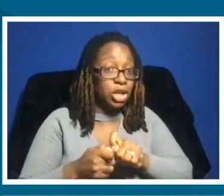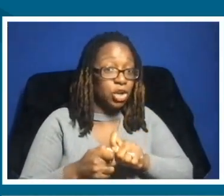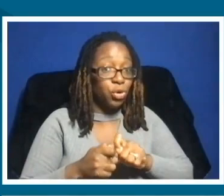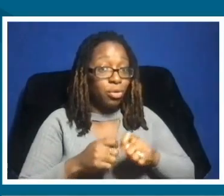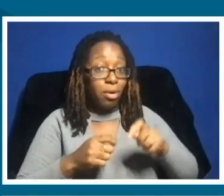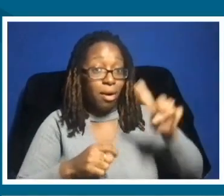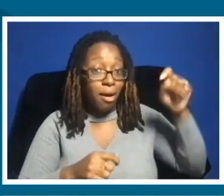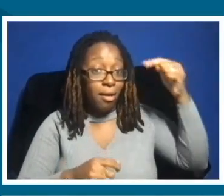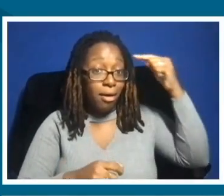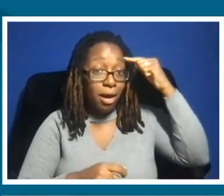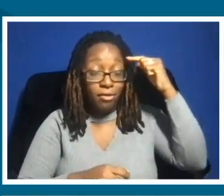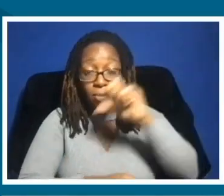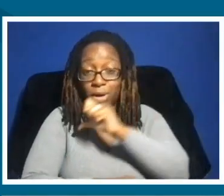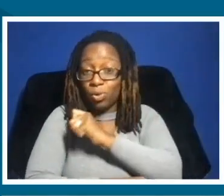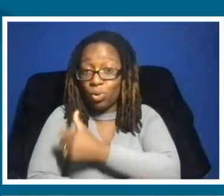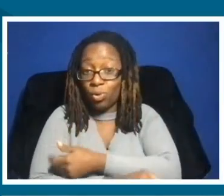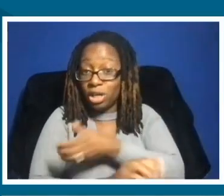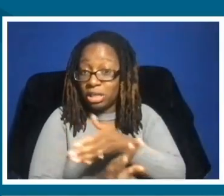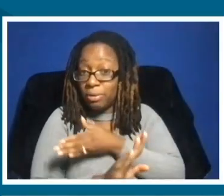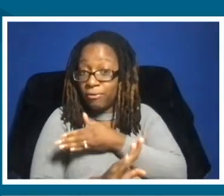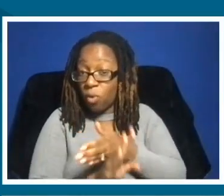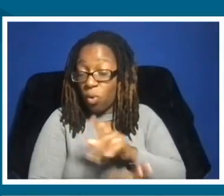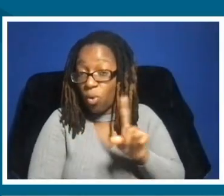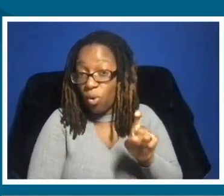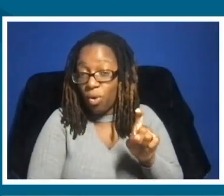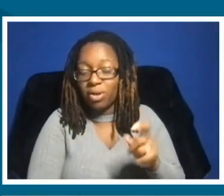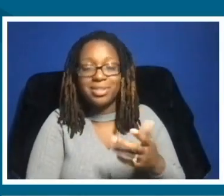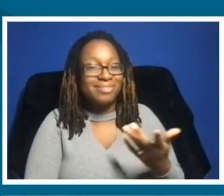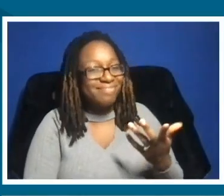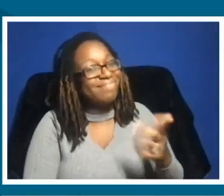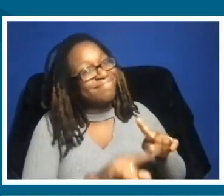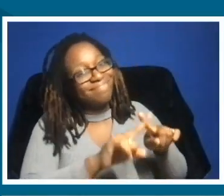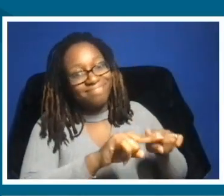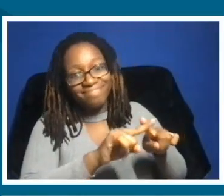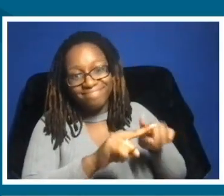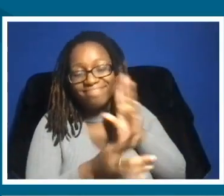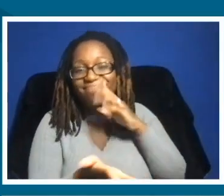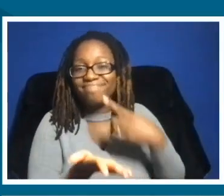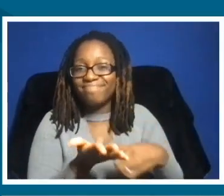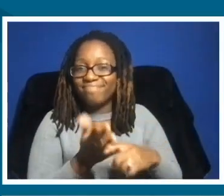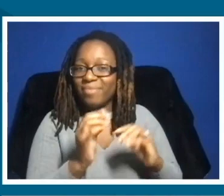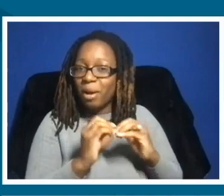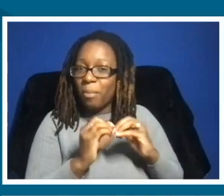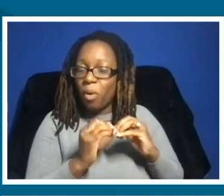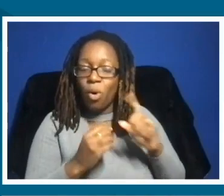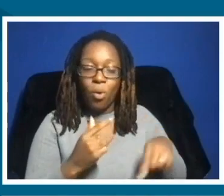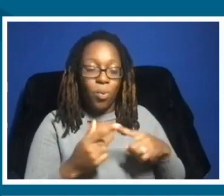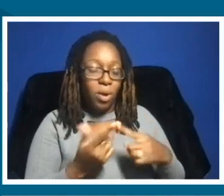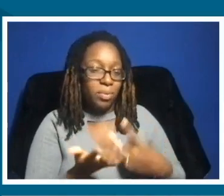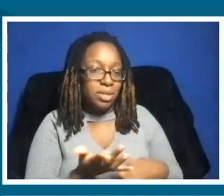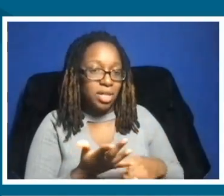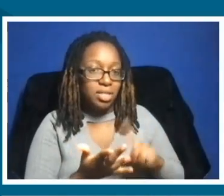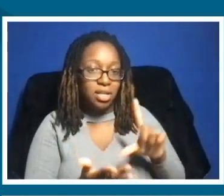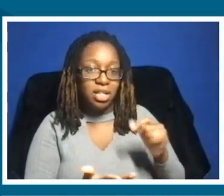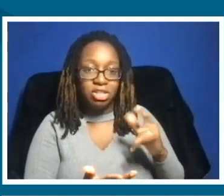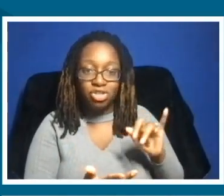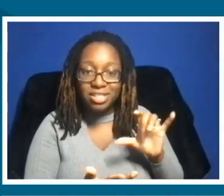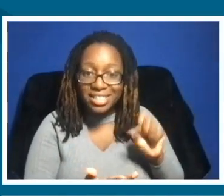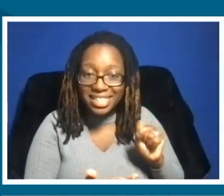to say it depends we and we talk about we're going to talk about this more later when we get into logistics and